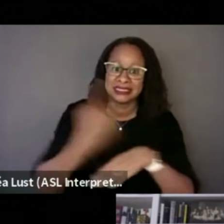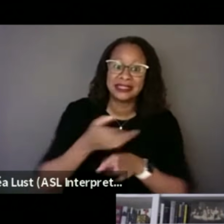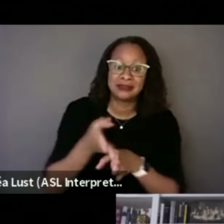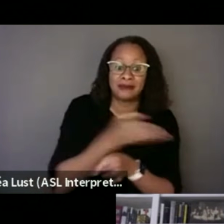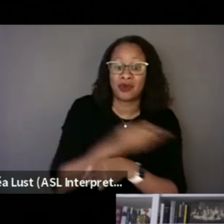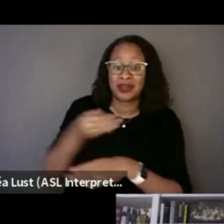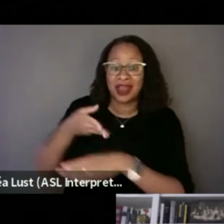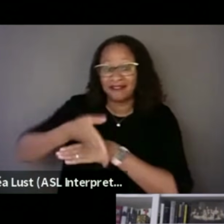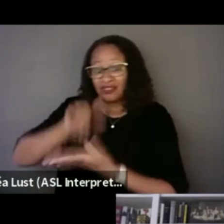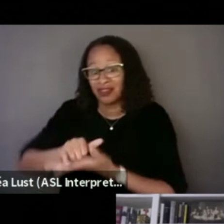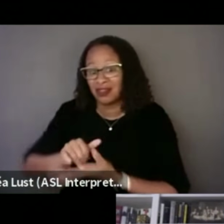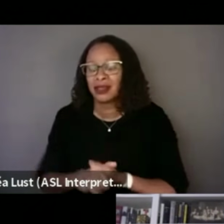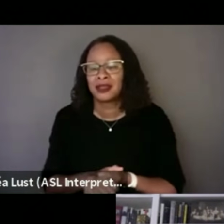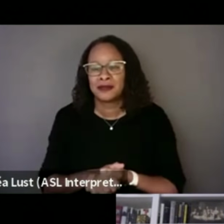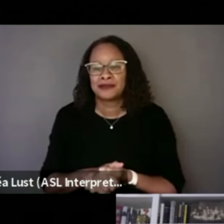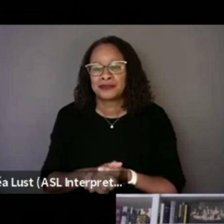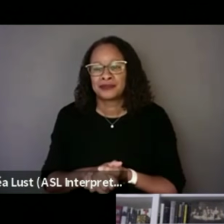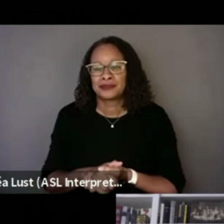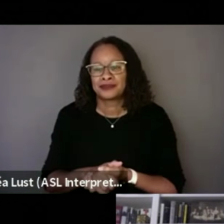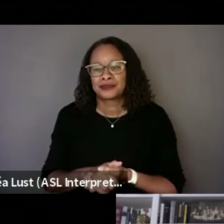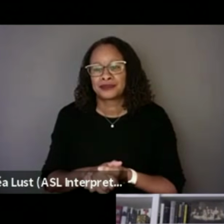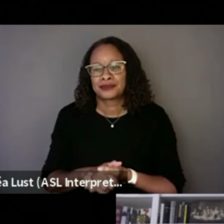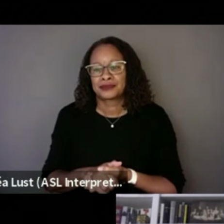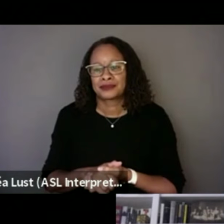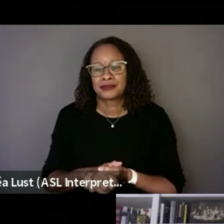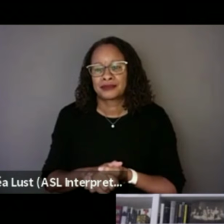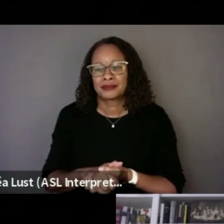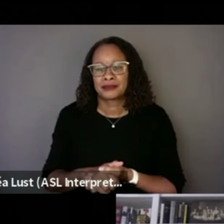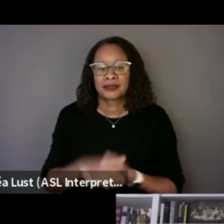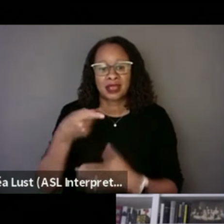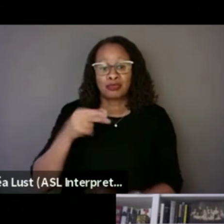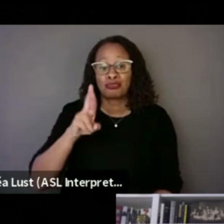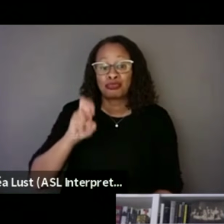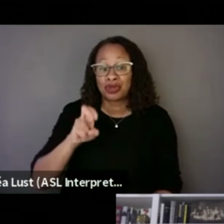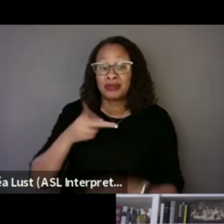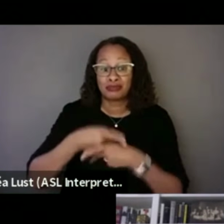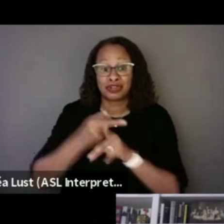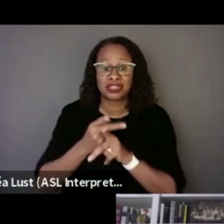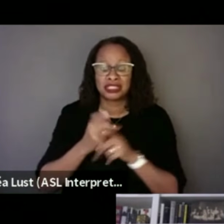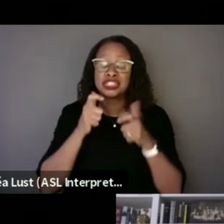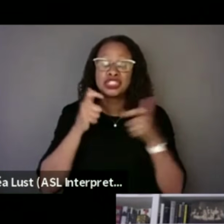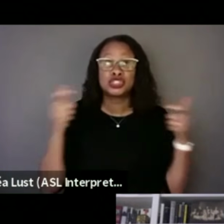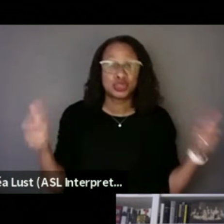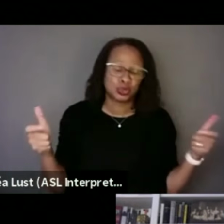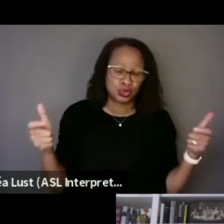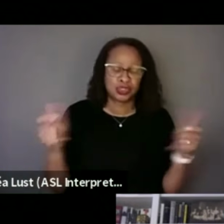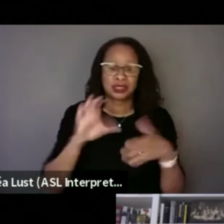And so that, I mean, the pre production is massive compared to the production and the post-production.